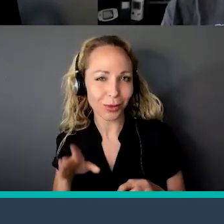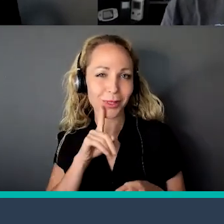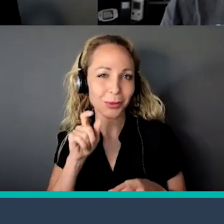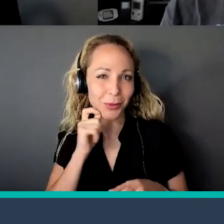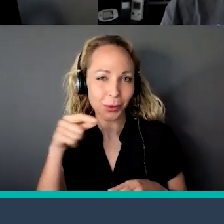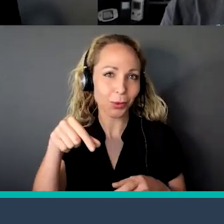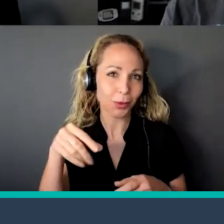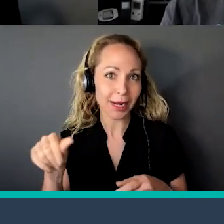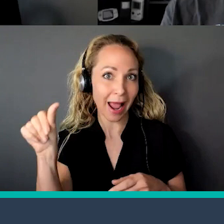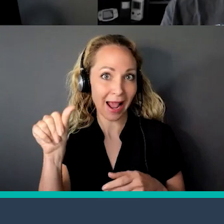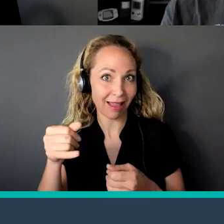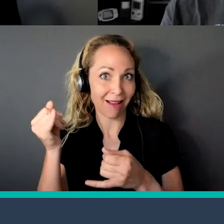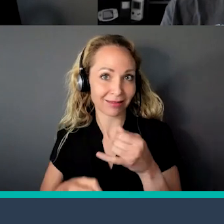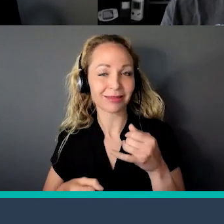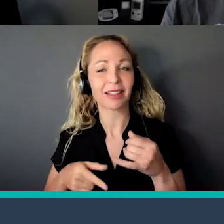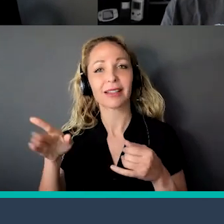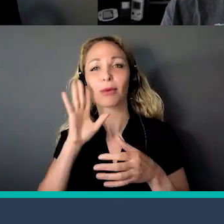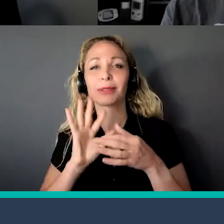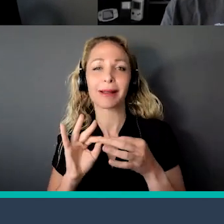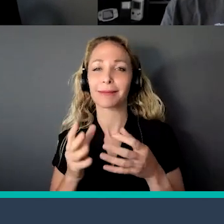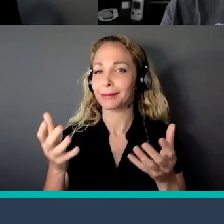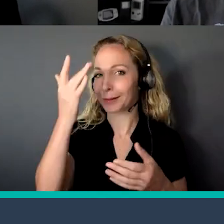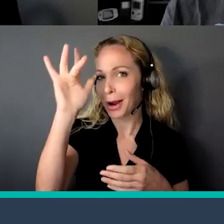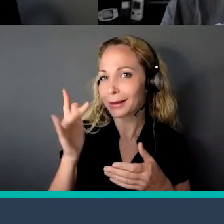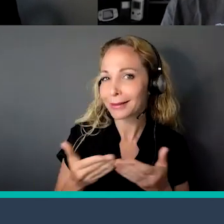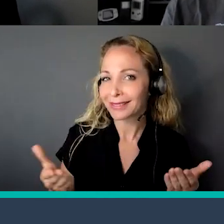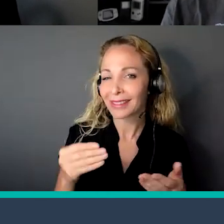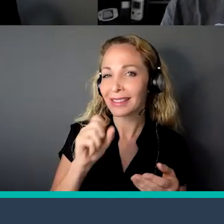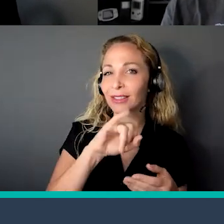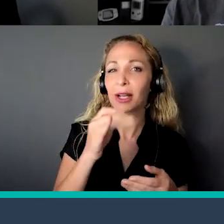AND LAST SJ IS HELPING ME IN CHAT TO ADD RESOURCE LINKS.